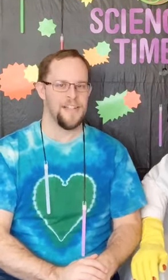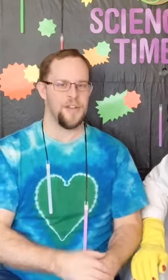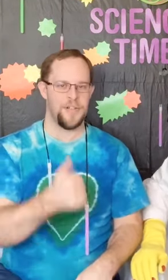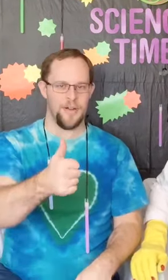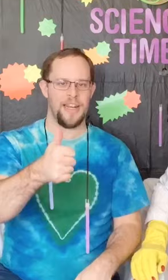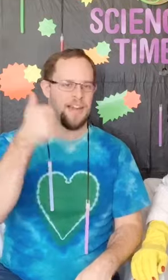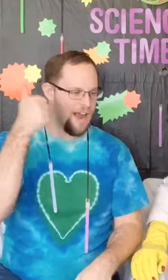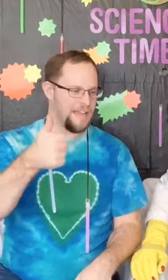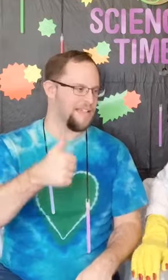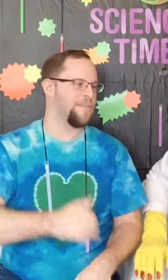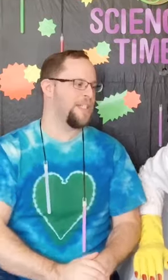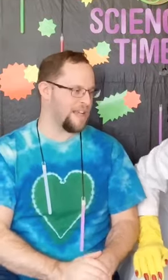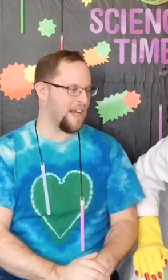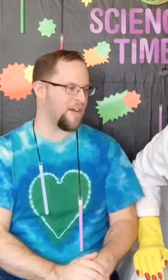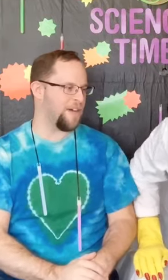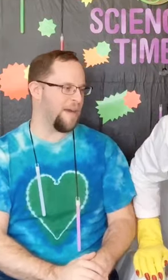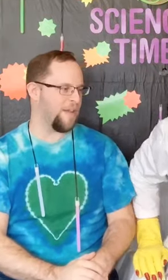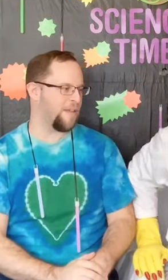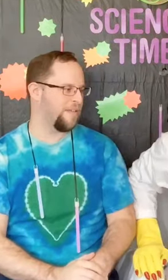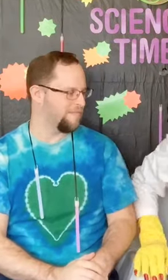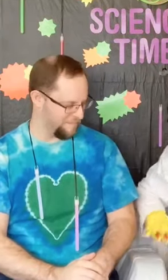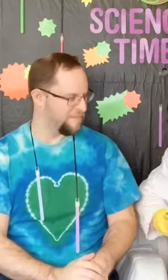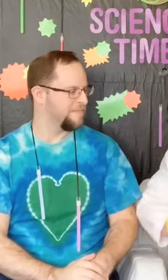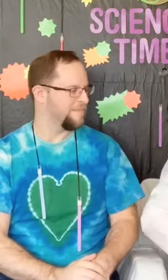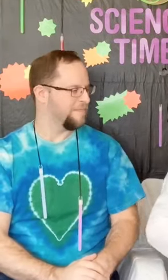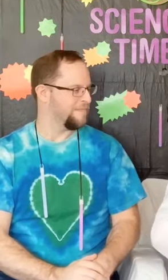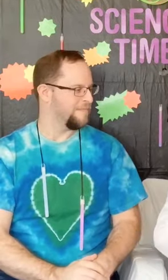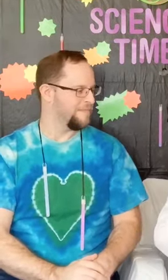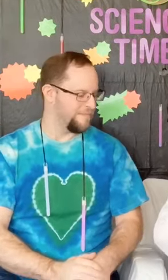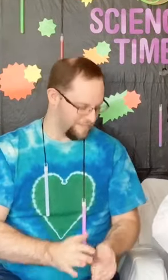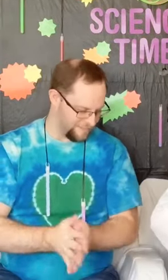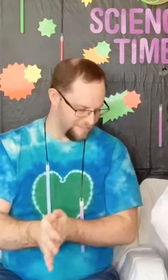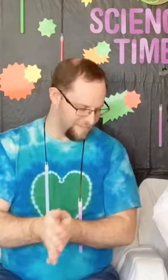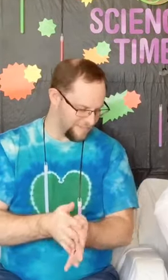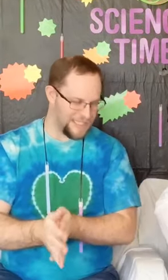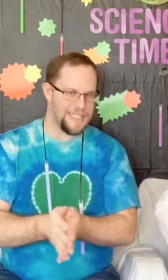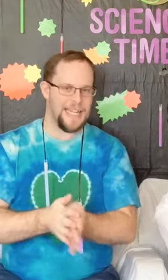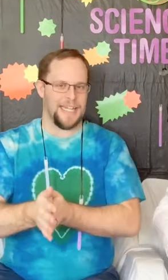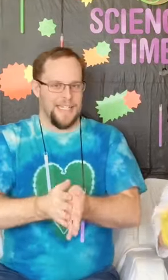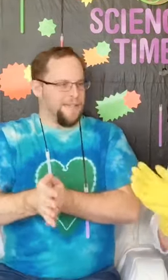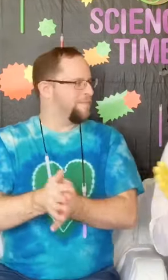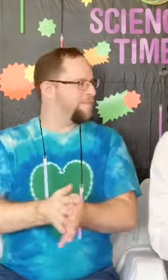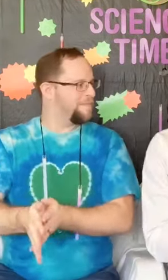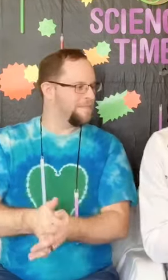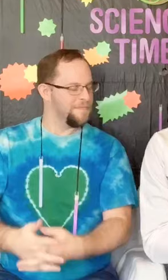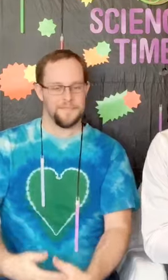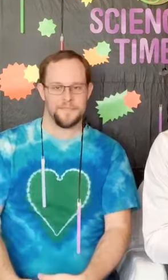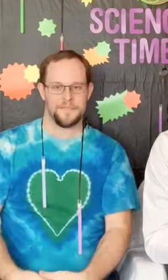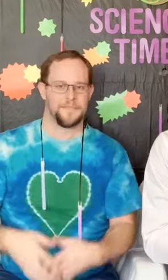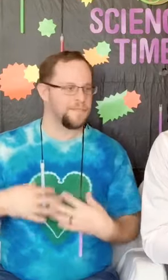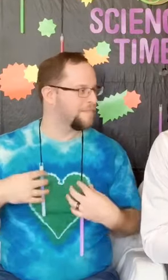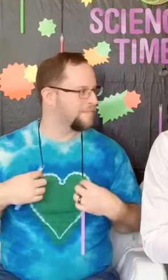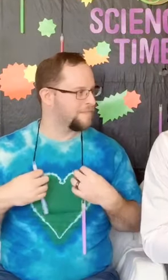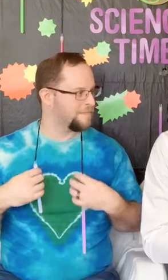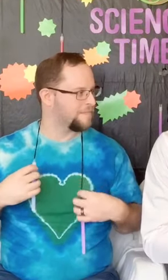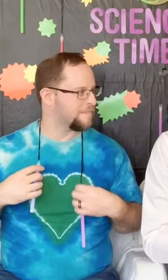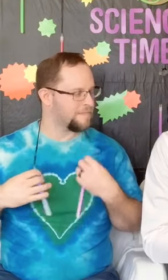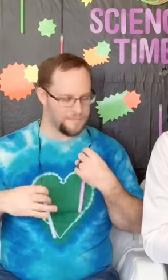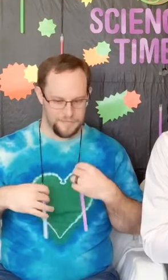So don't eat it, awesome. CALI: Everybody's watching Reading Time today. Okay, so now we have another book. I'm very excited about this book as well. It's about